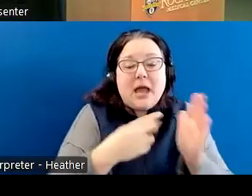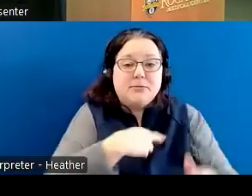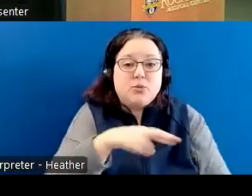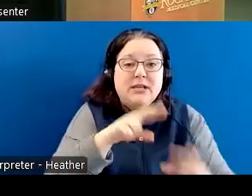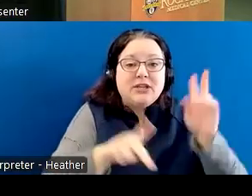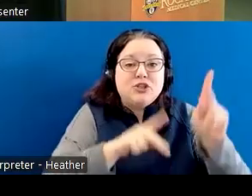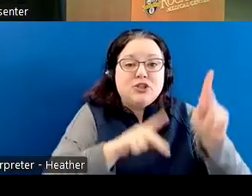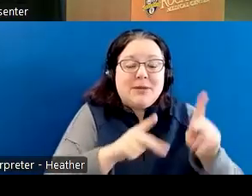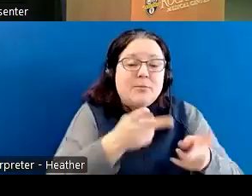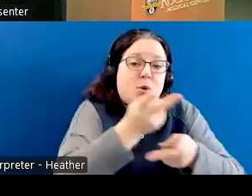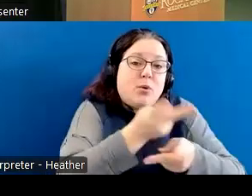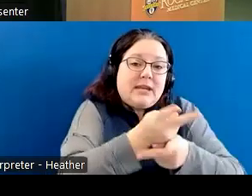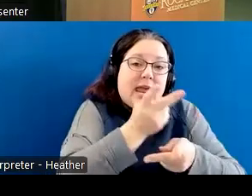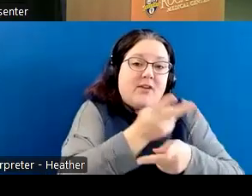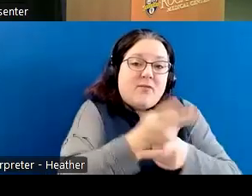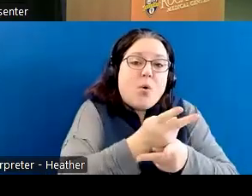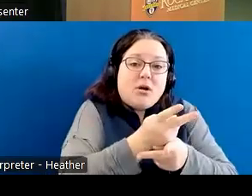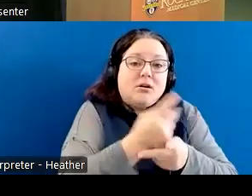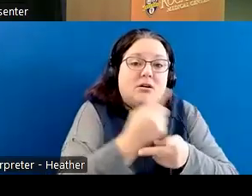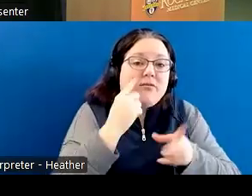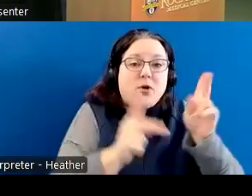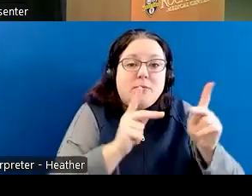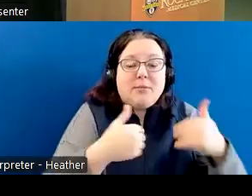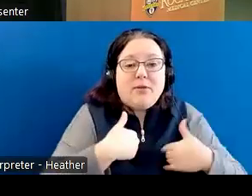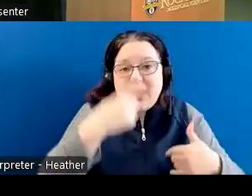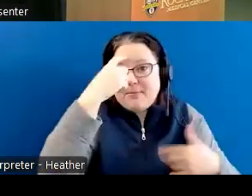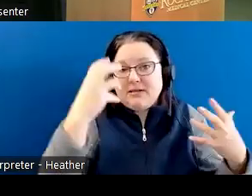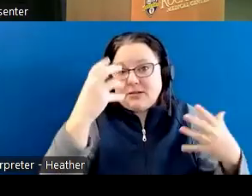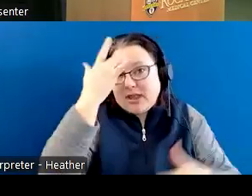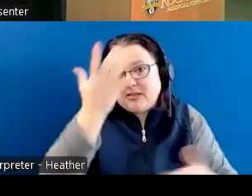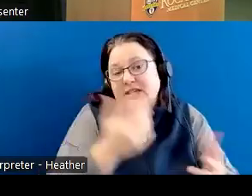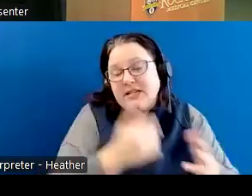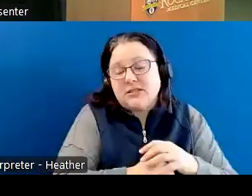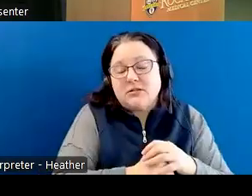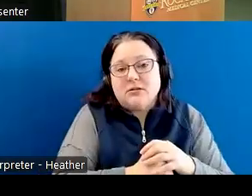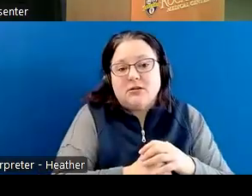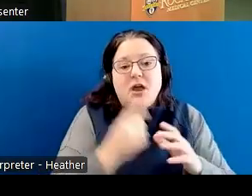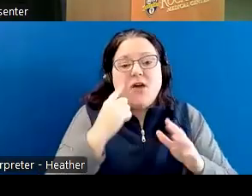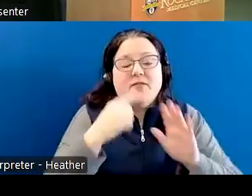for and providing refuge for those with mental illness. For instance, in the Quaker religion,